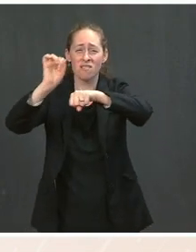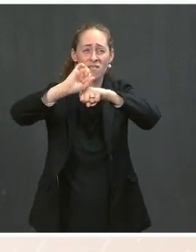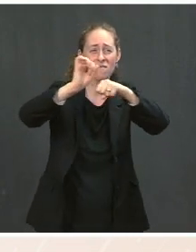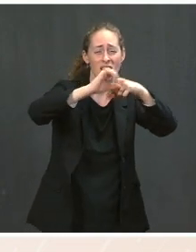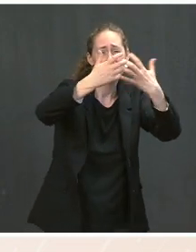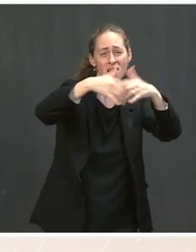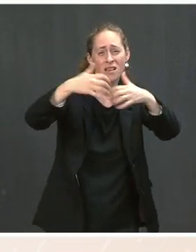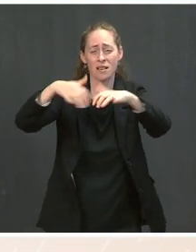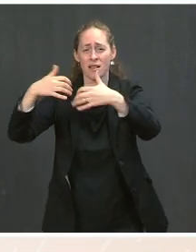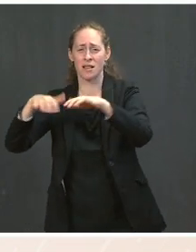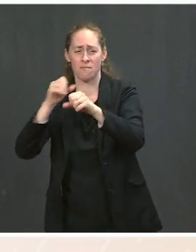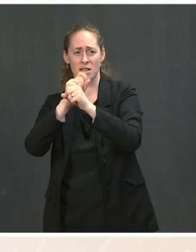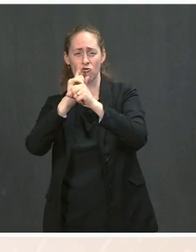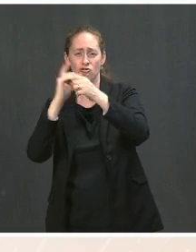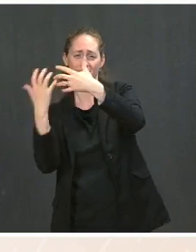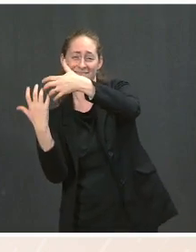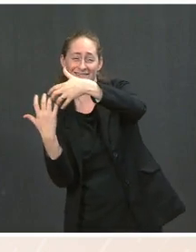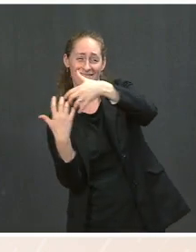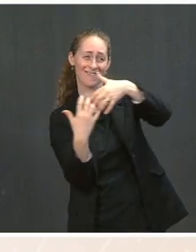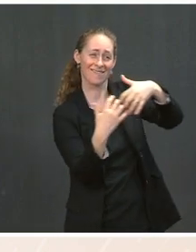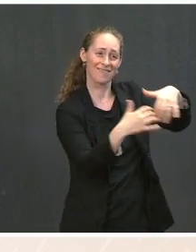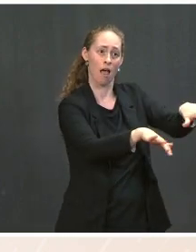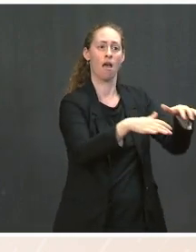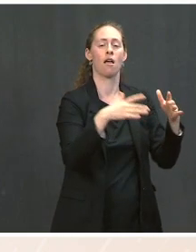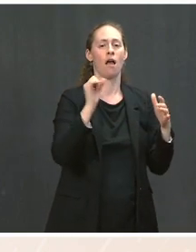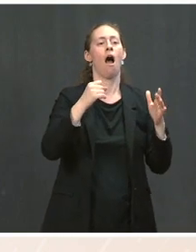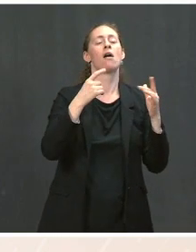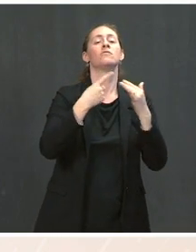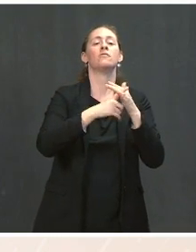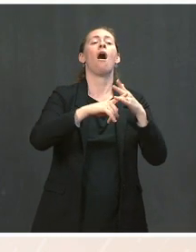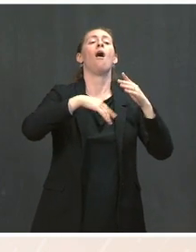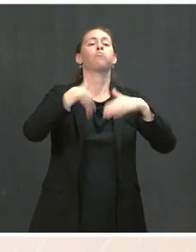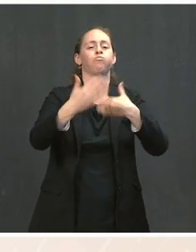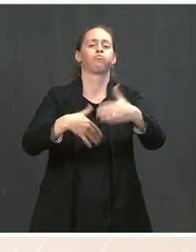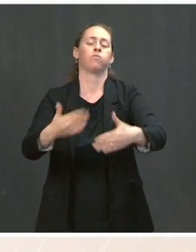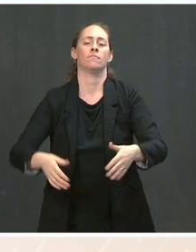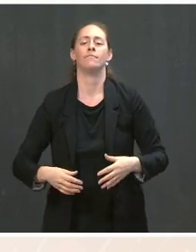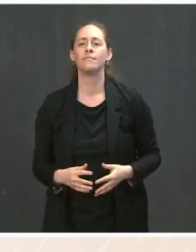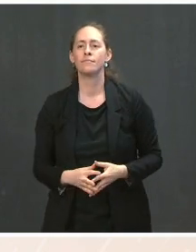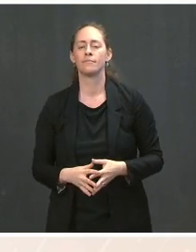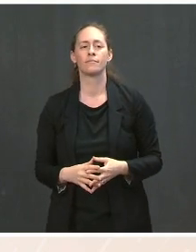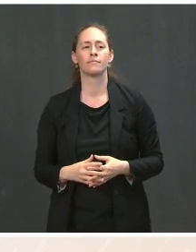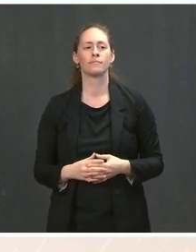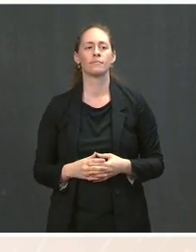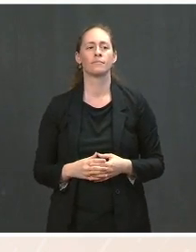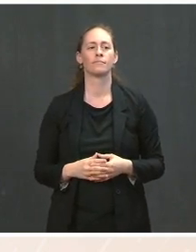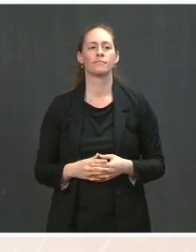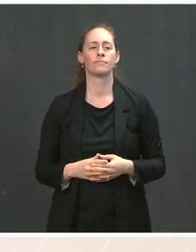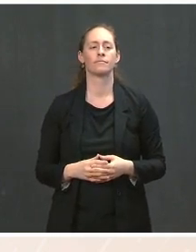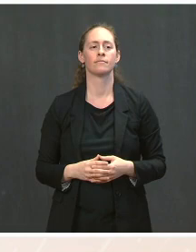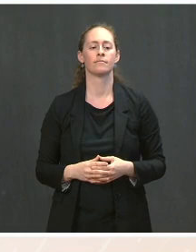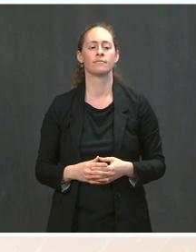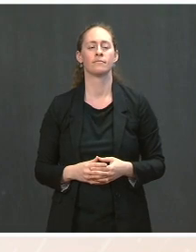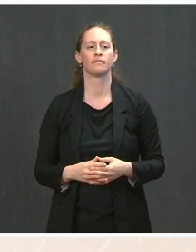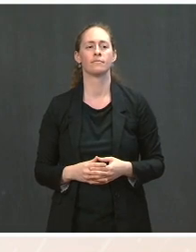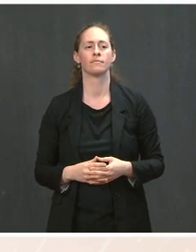what vehicles -- pieces can move forward through. The Press: As Senator Coons was saying early -- you know, today, that -- pass something,